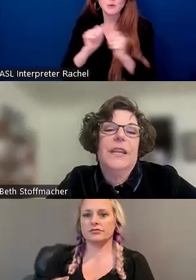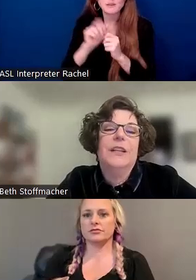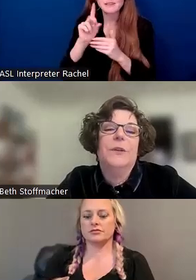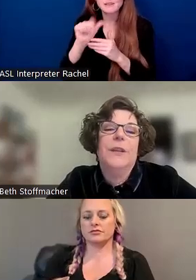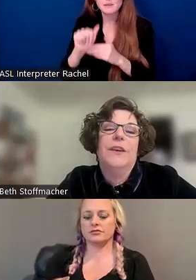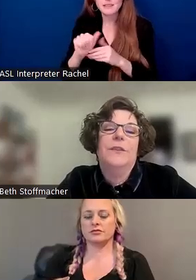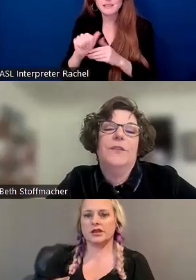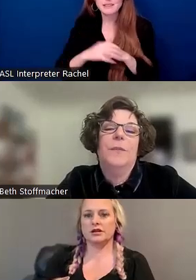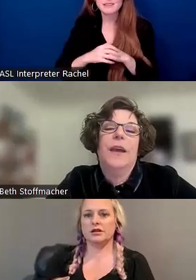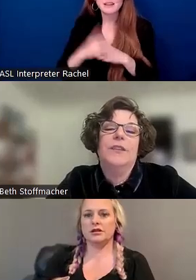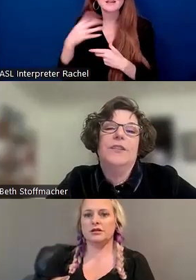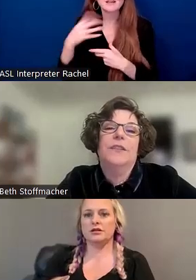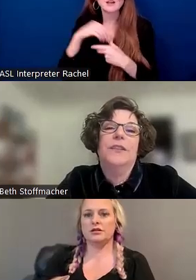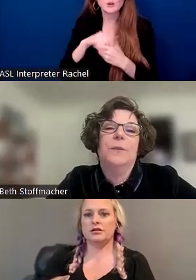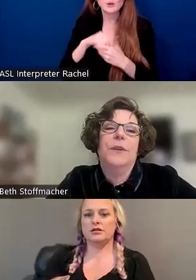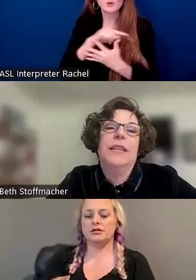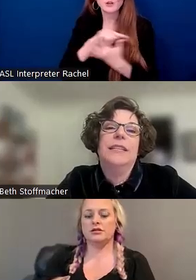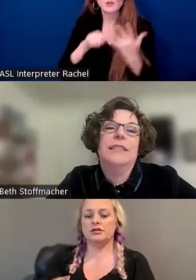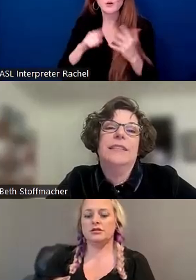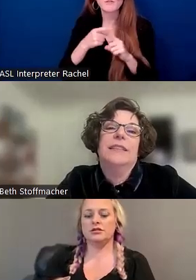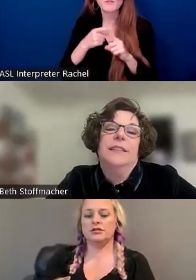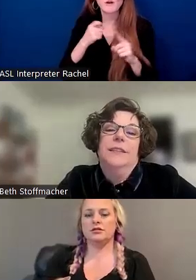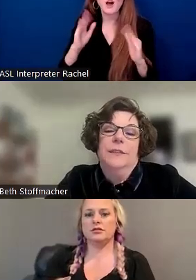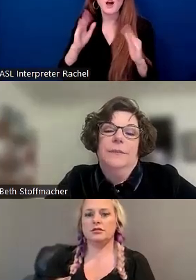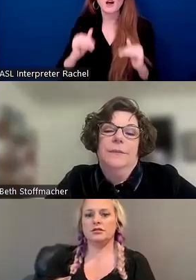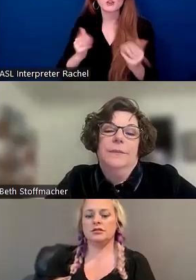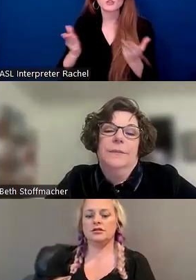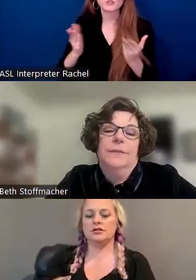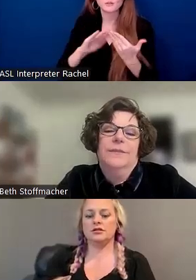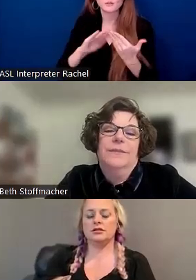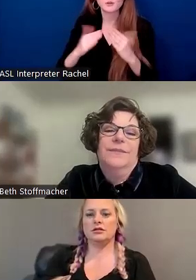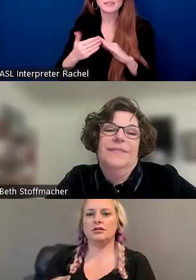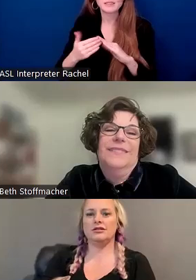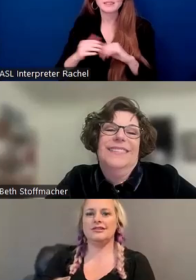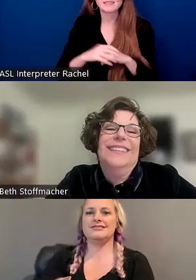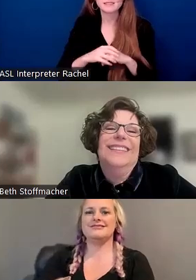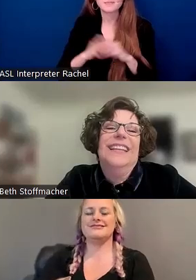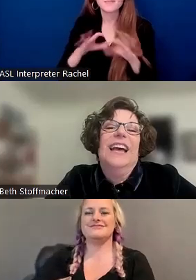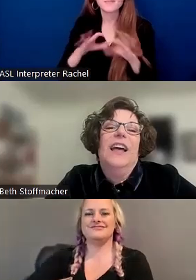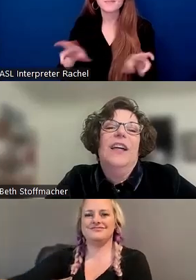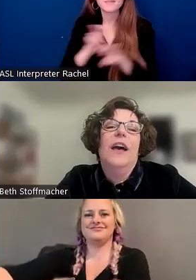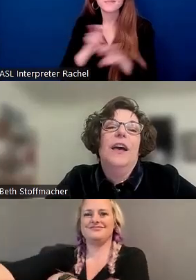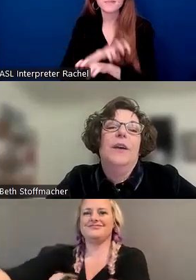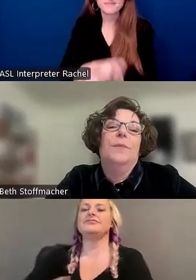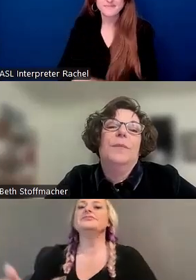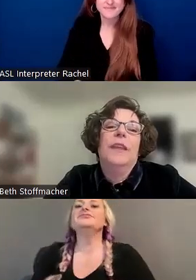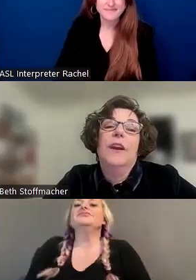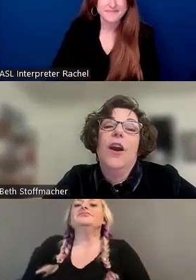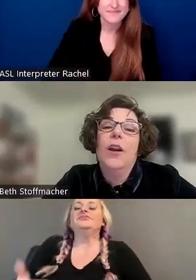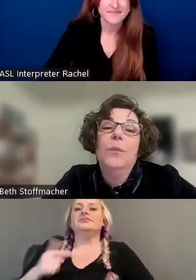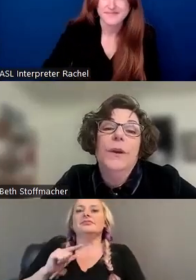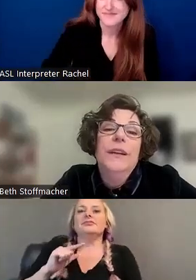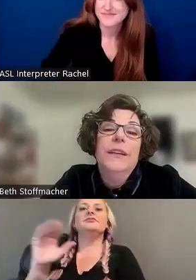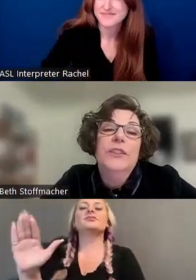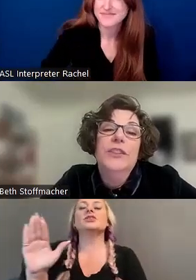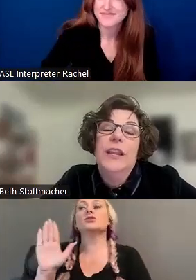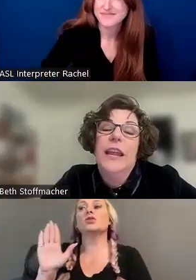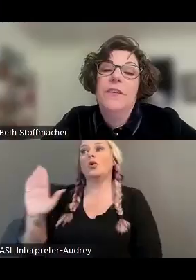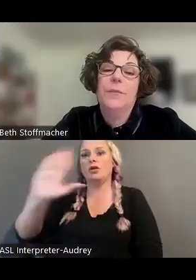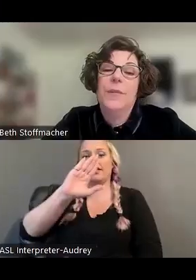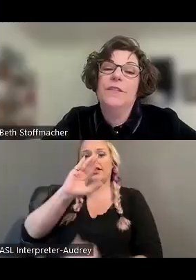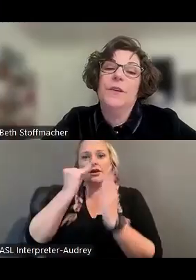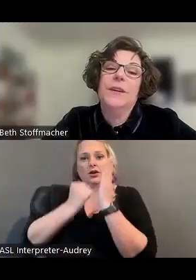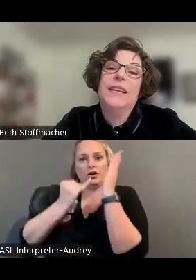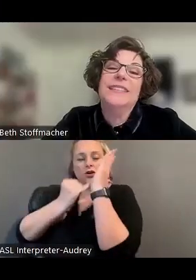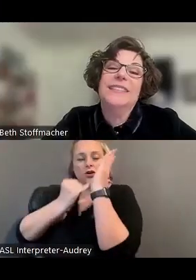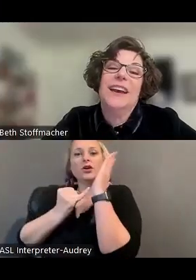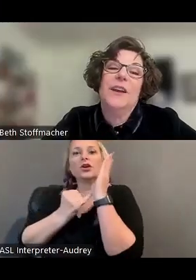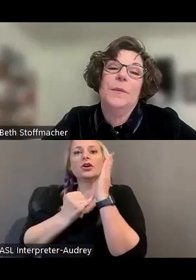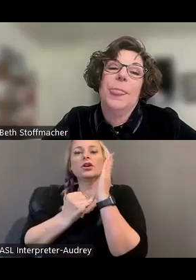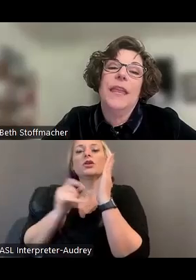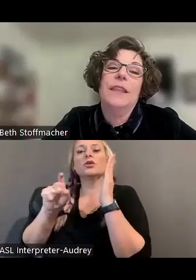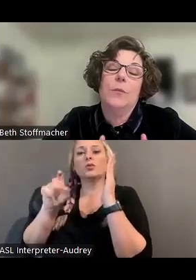including those from underserved communities. Their artwork should have been focused that one